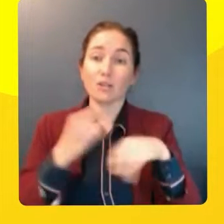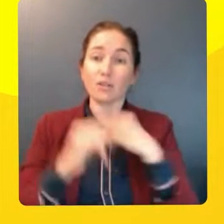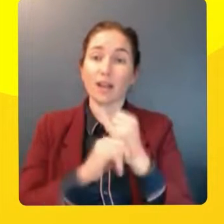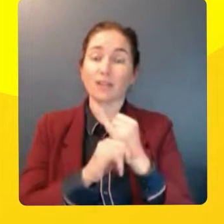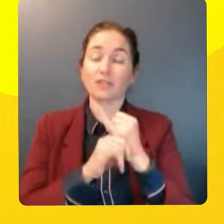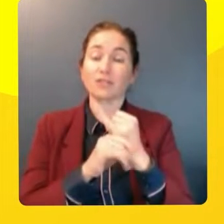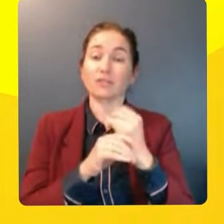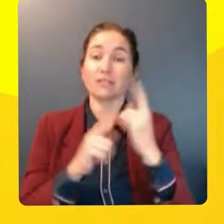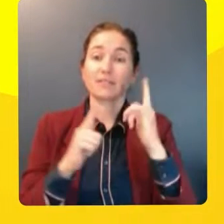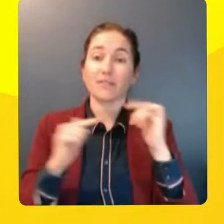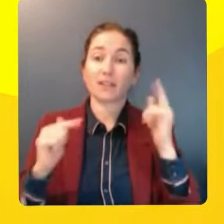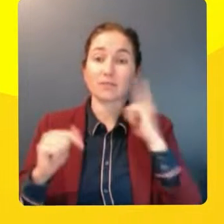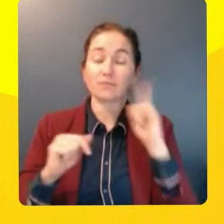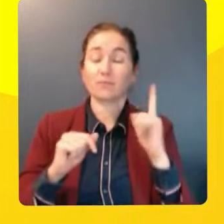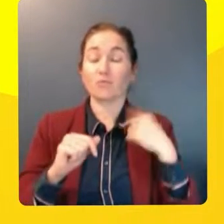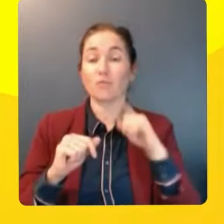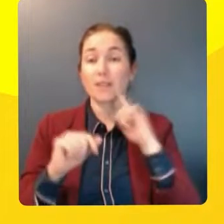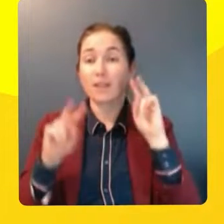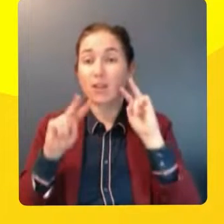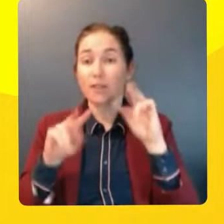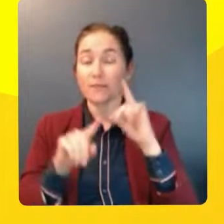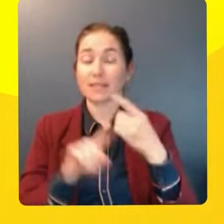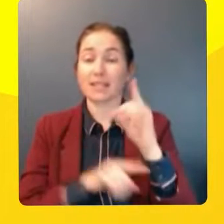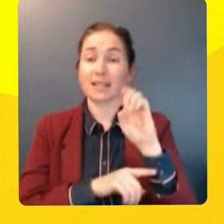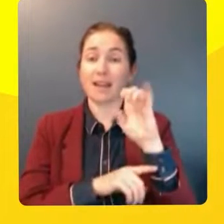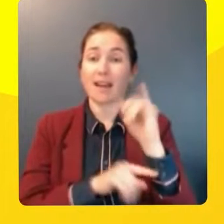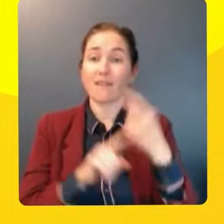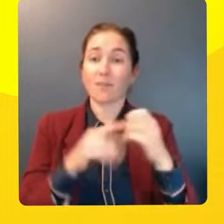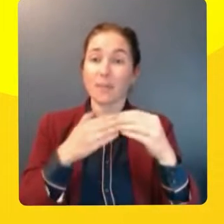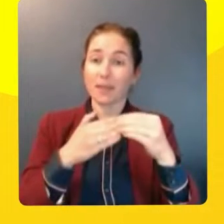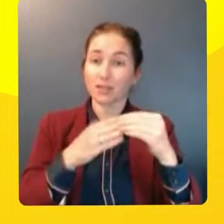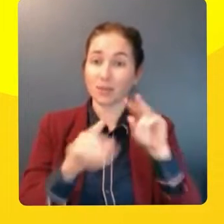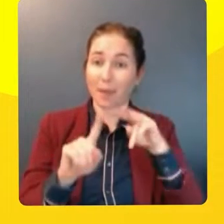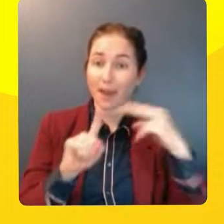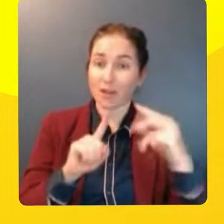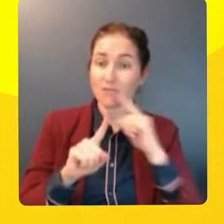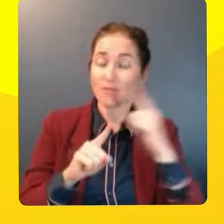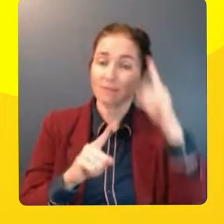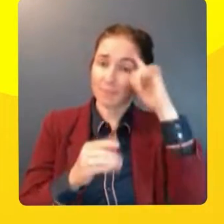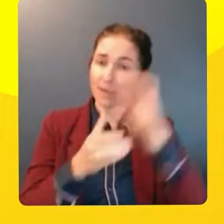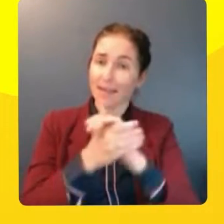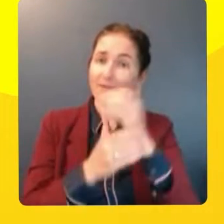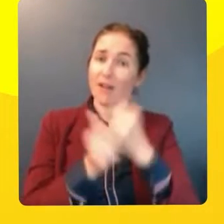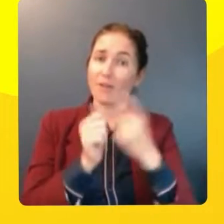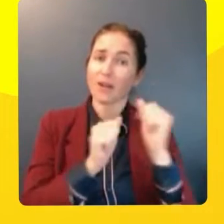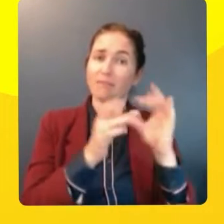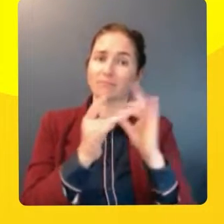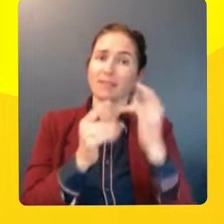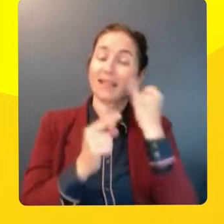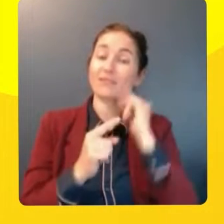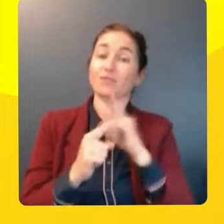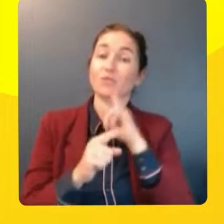equity and inclusion from a leadership angle and really believe that everybody can work together for truly committed to creating communities where